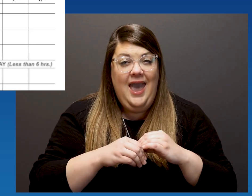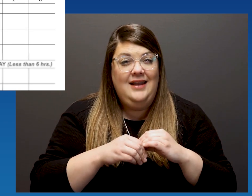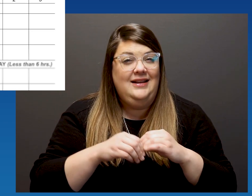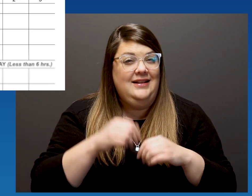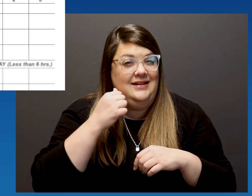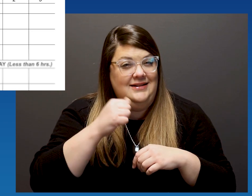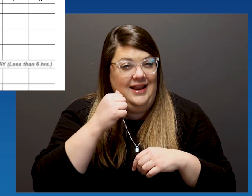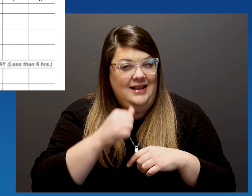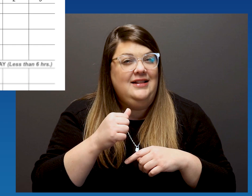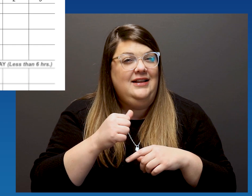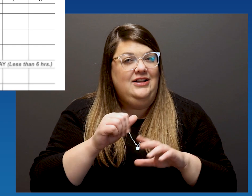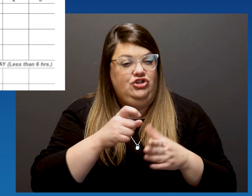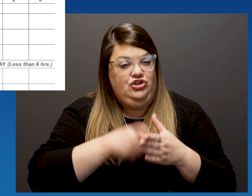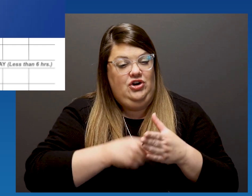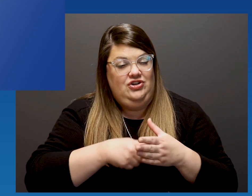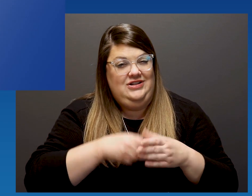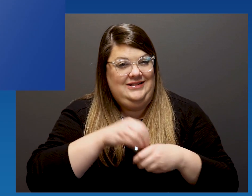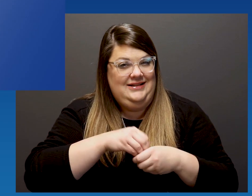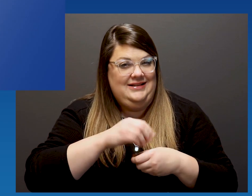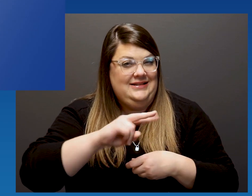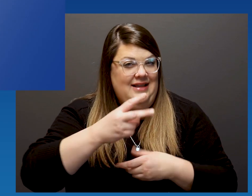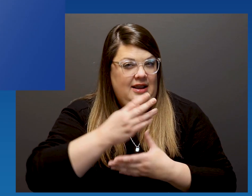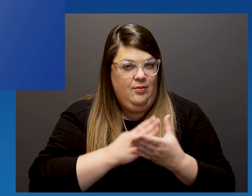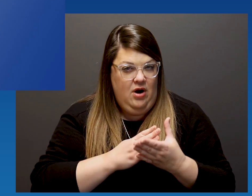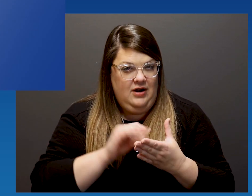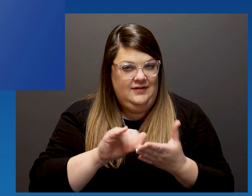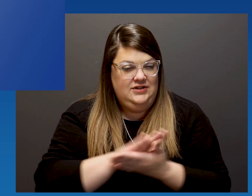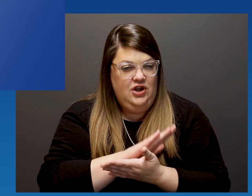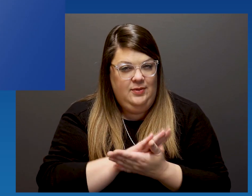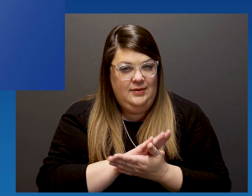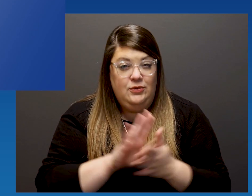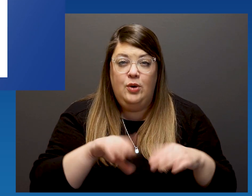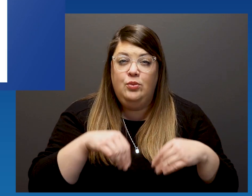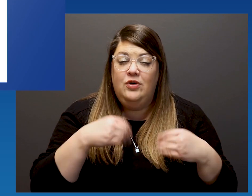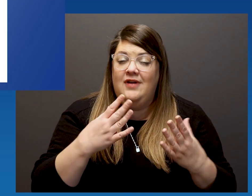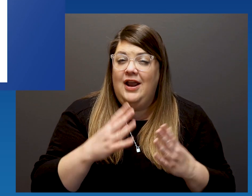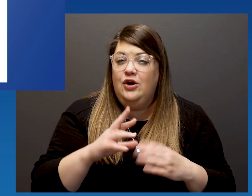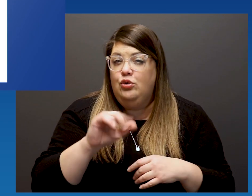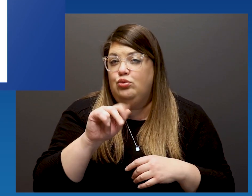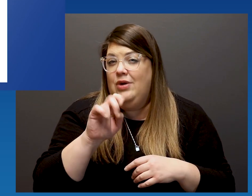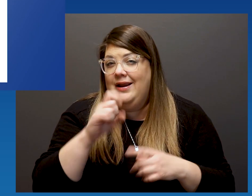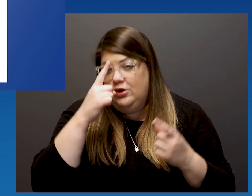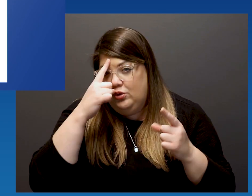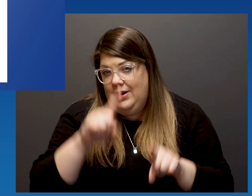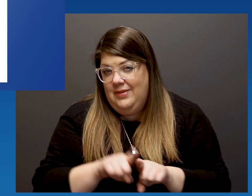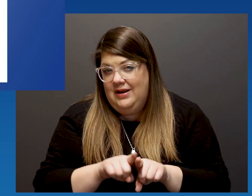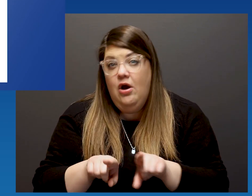in the second portion of this document. The Provider Rate Agreement, along with the Certificate of Authorization